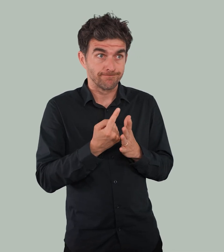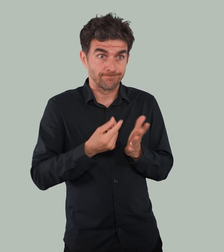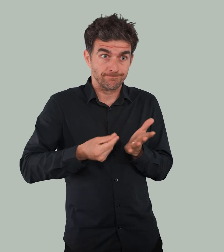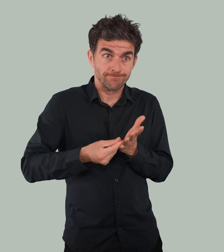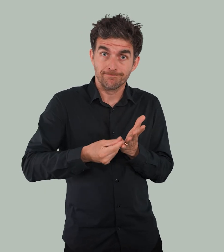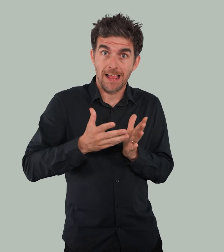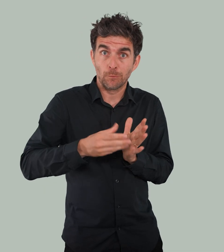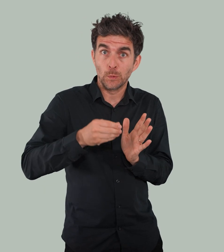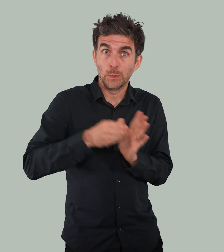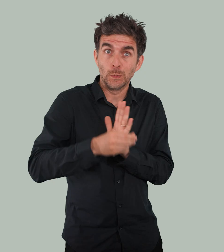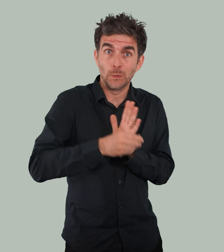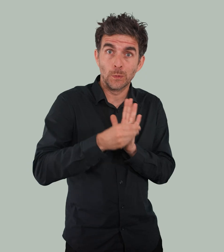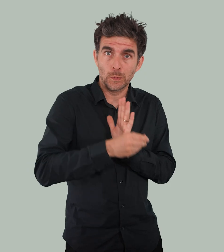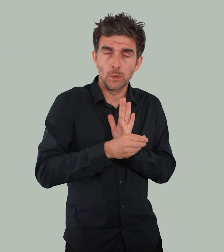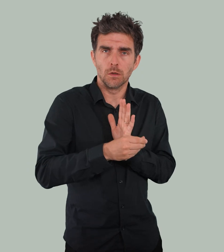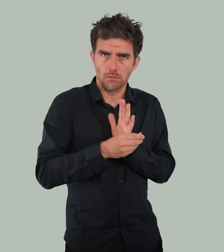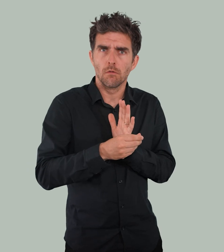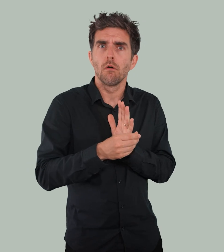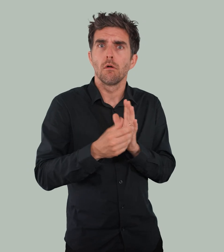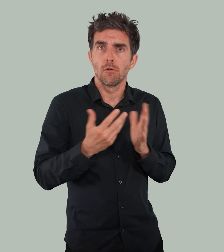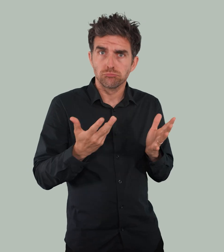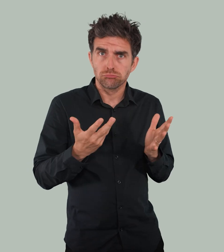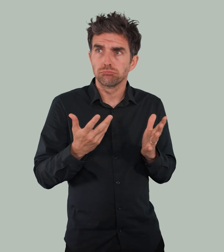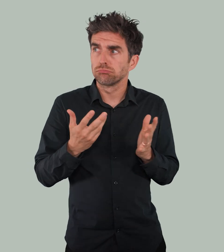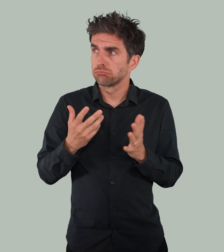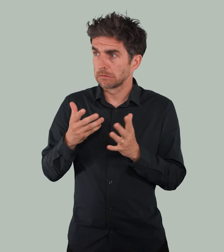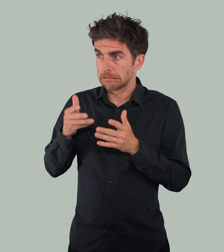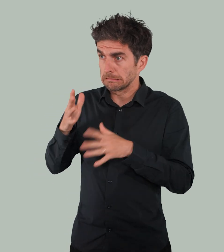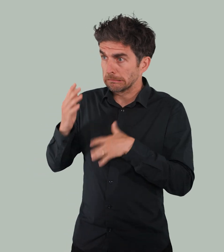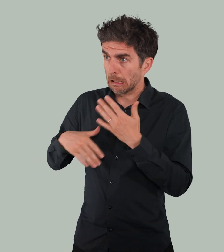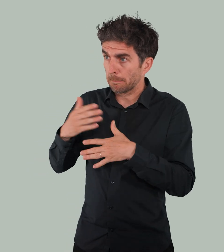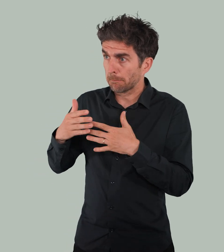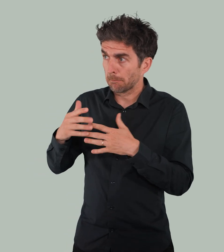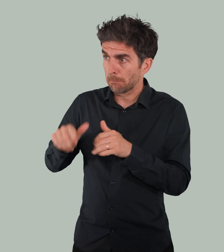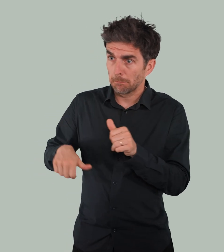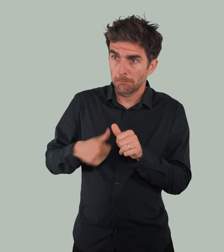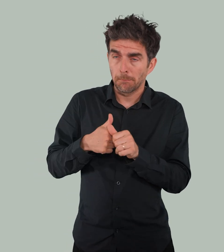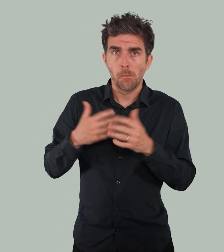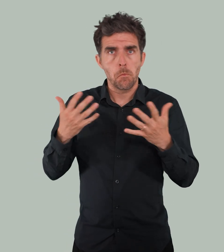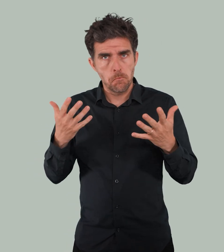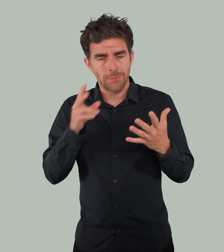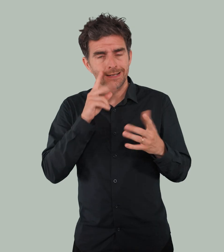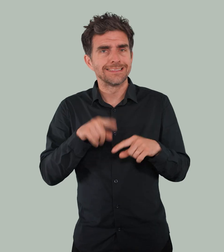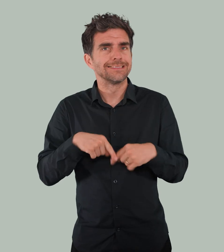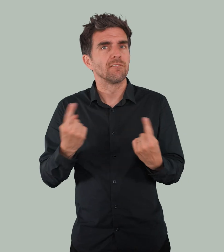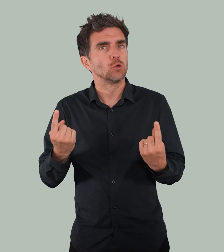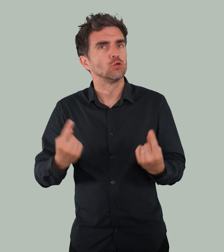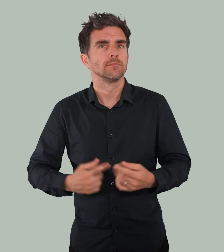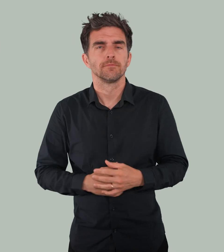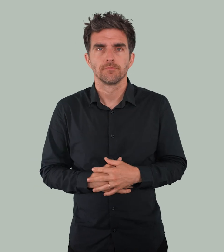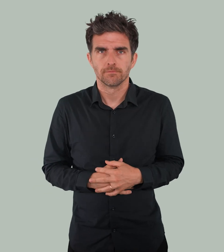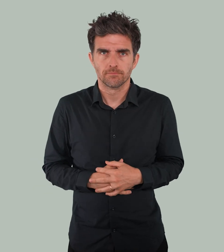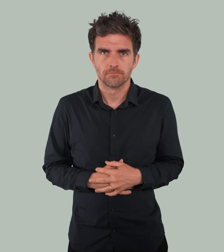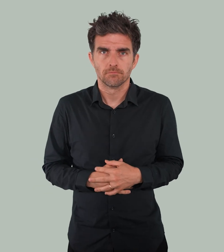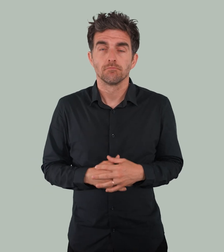costs are experienced and how they are reflected within the current system.